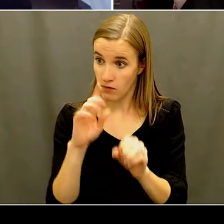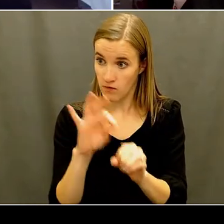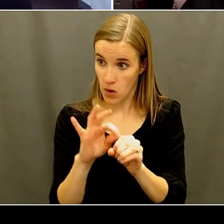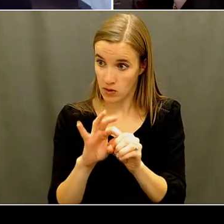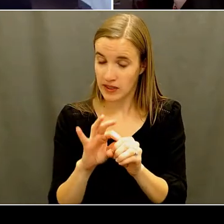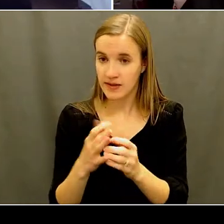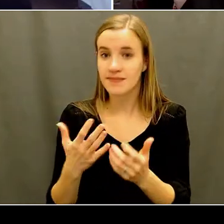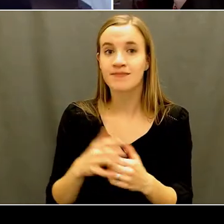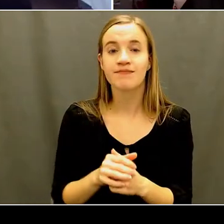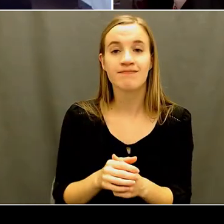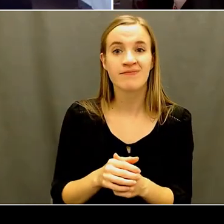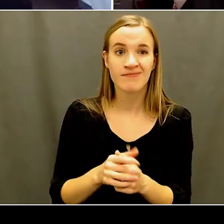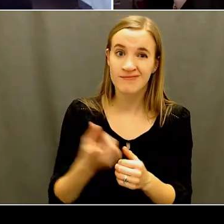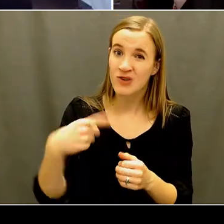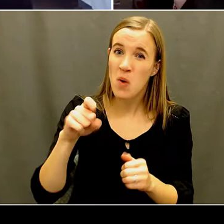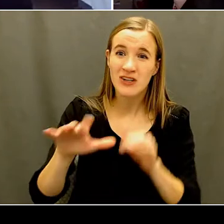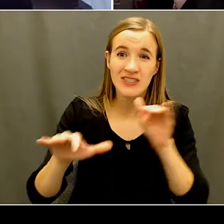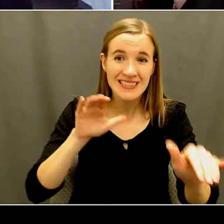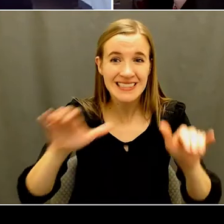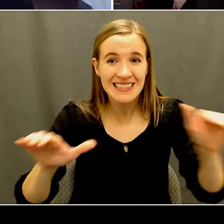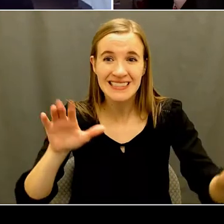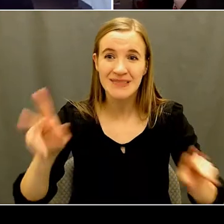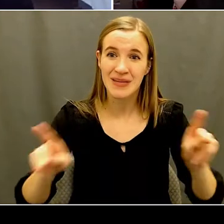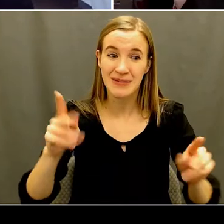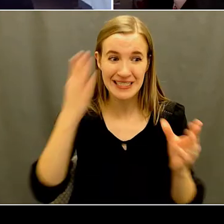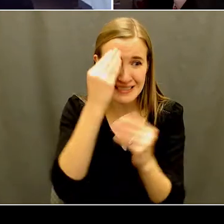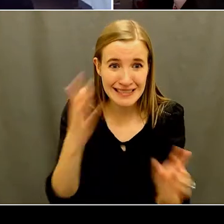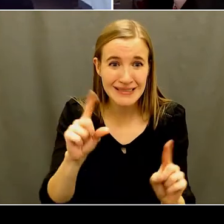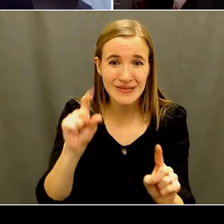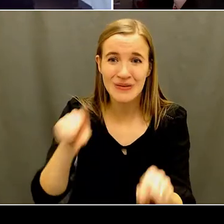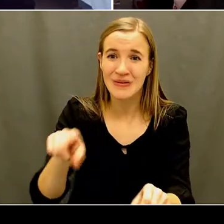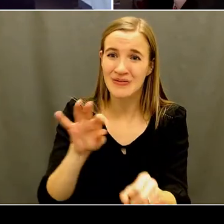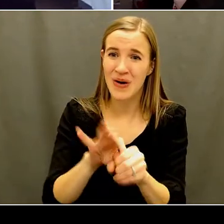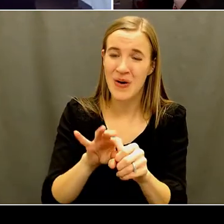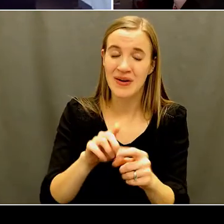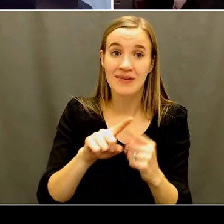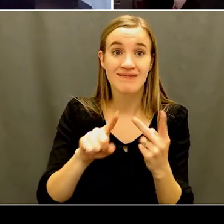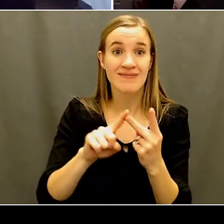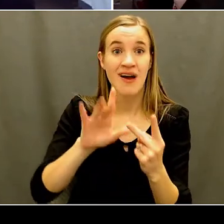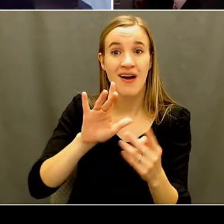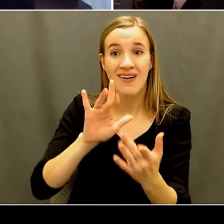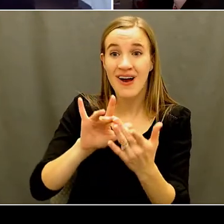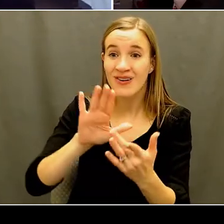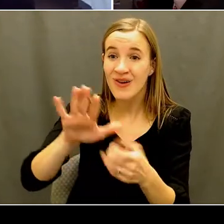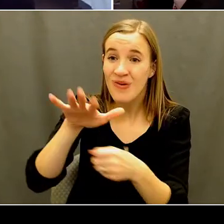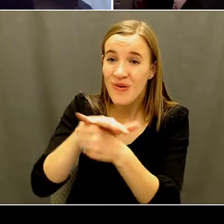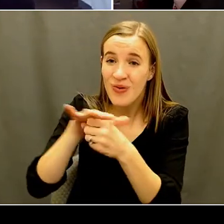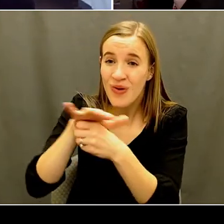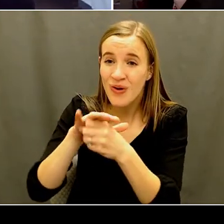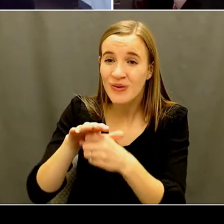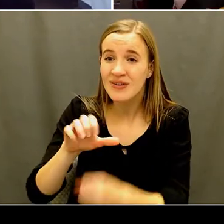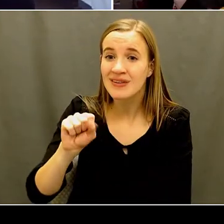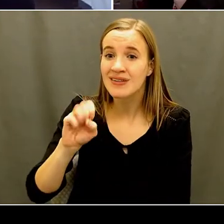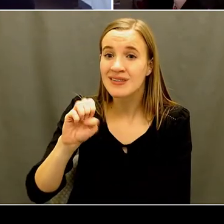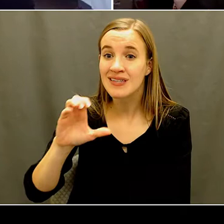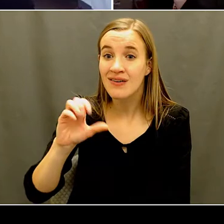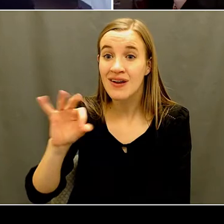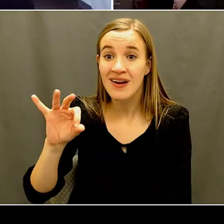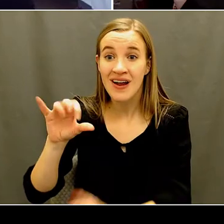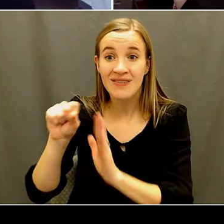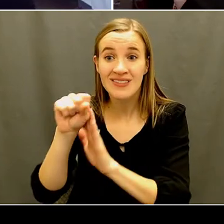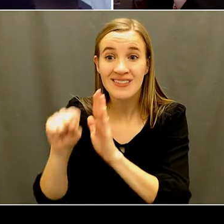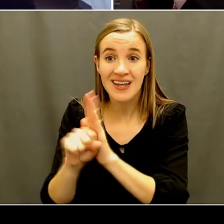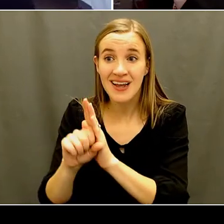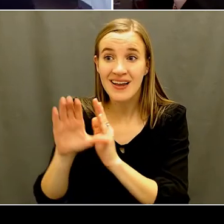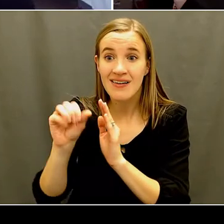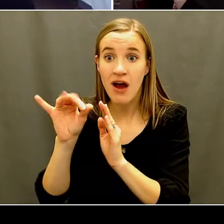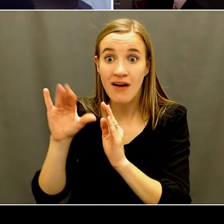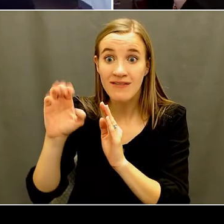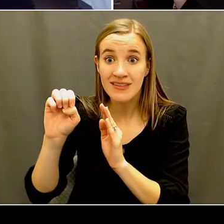of Justice. And, you know, we... complaints like this, they make a